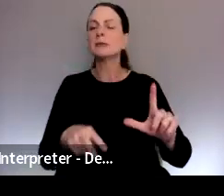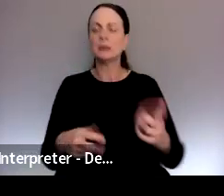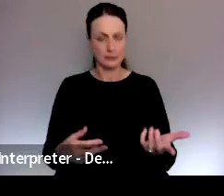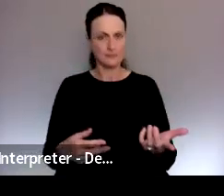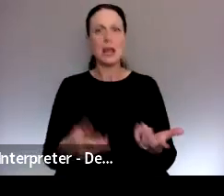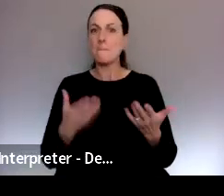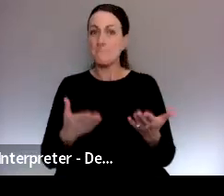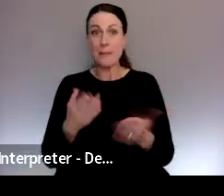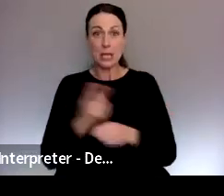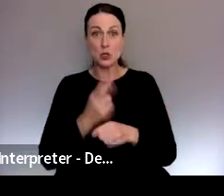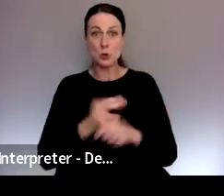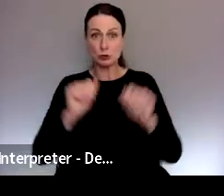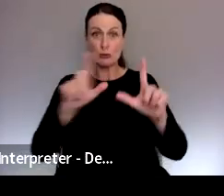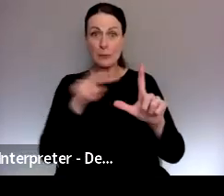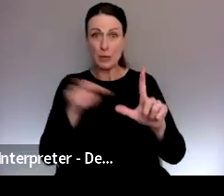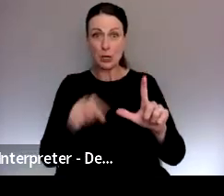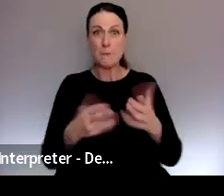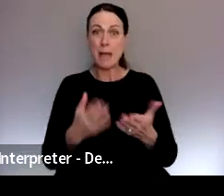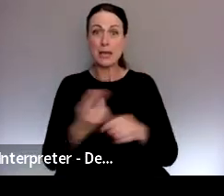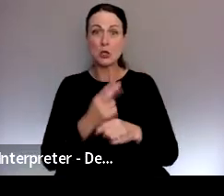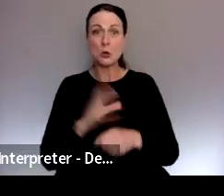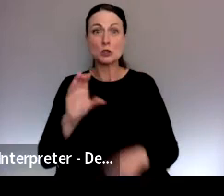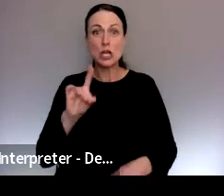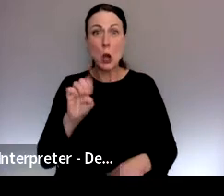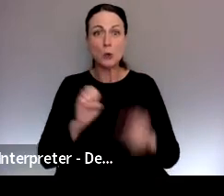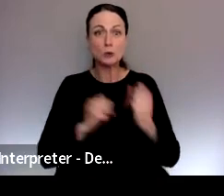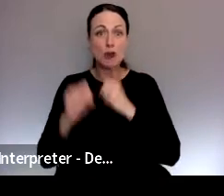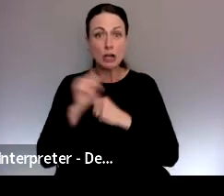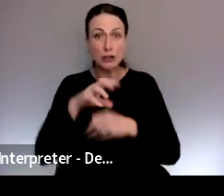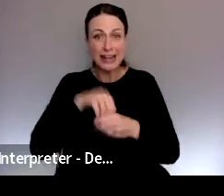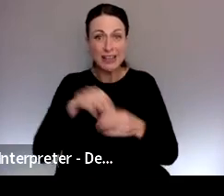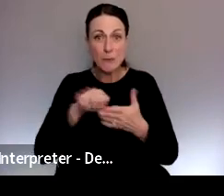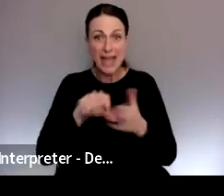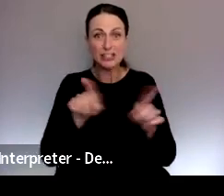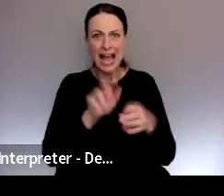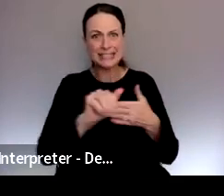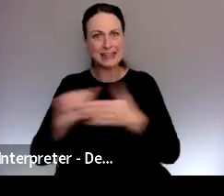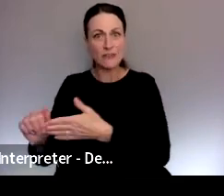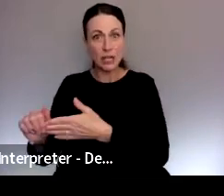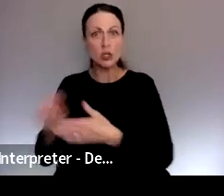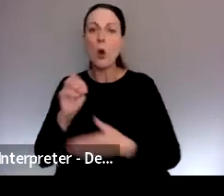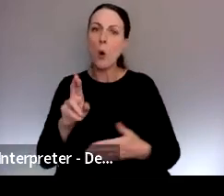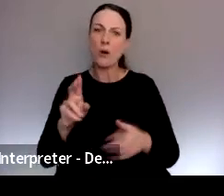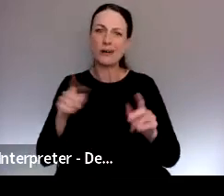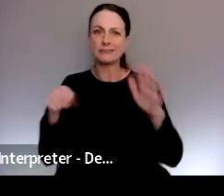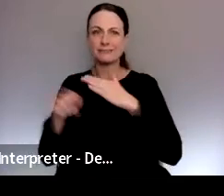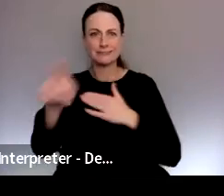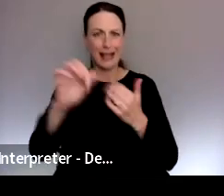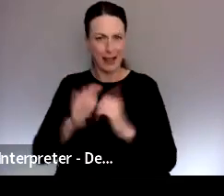may use the code structure within a page as navigation or wayfinding points.